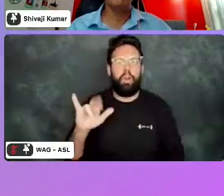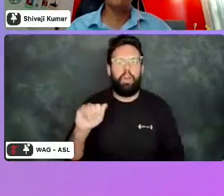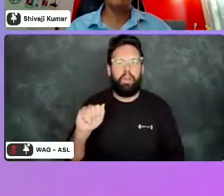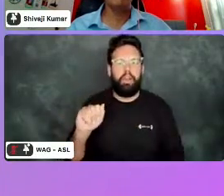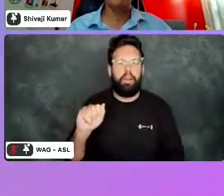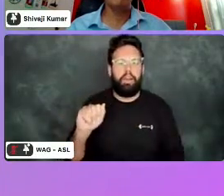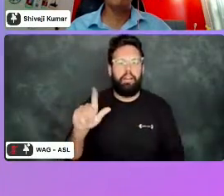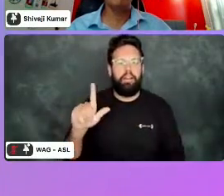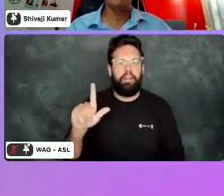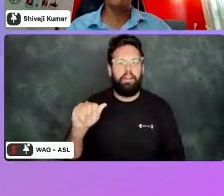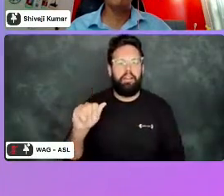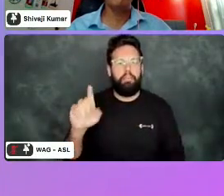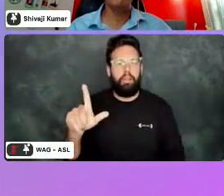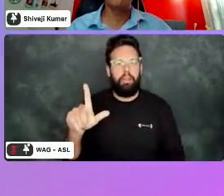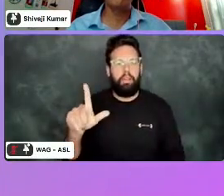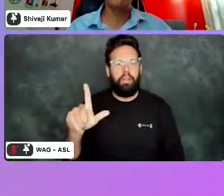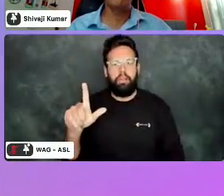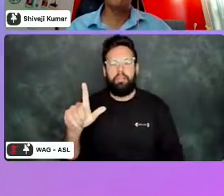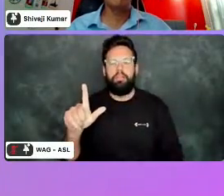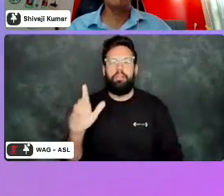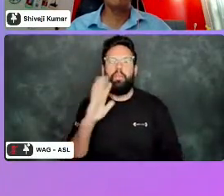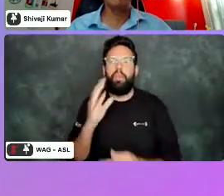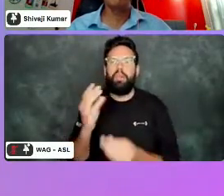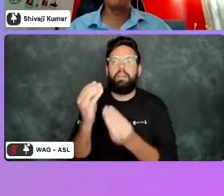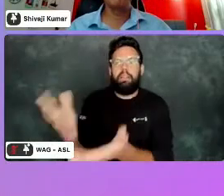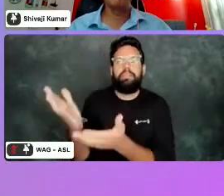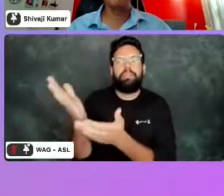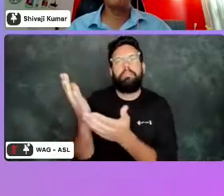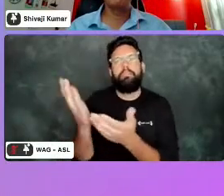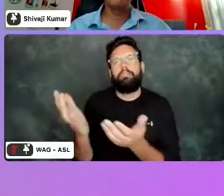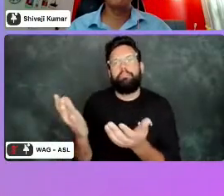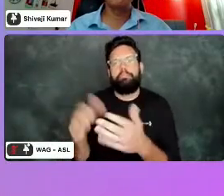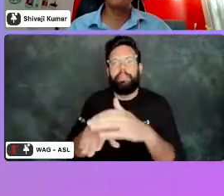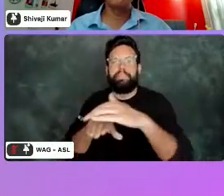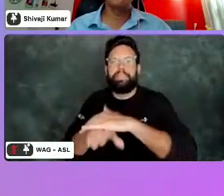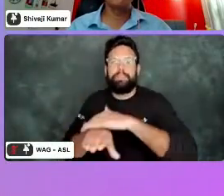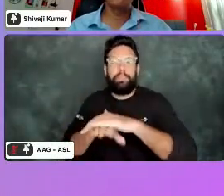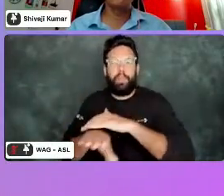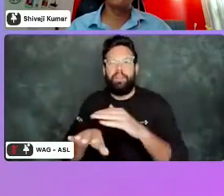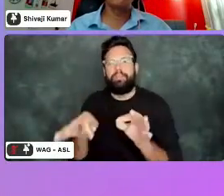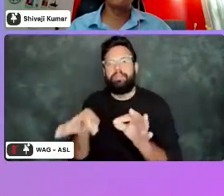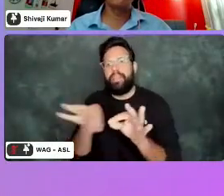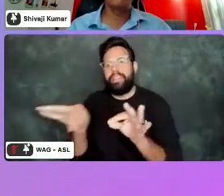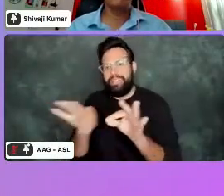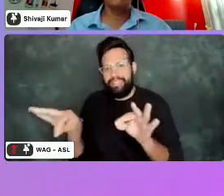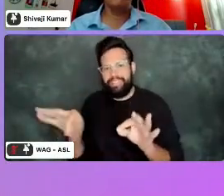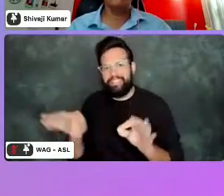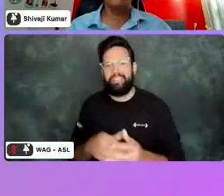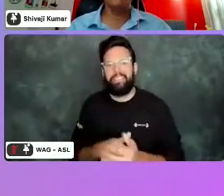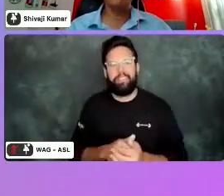Of course you probably can send some other UX-oriented talks that might teach you that this is not necessarily the best practice.